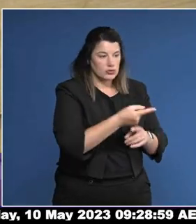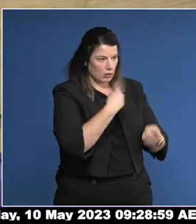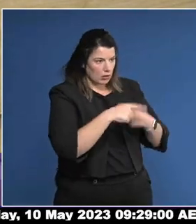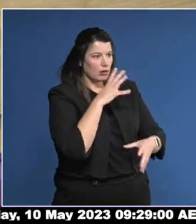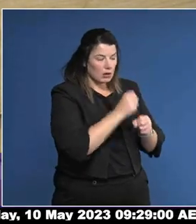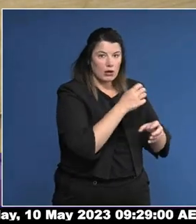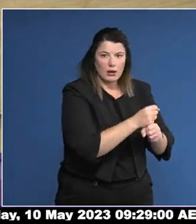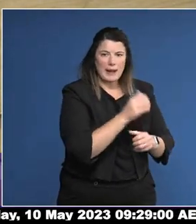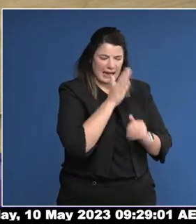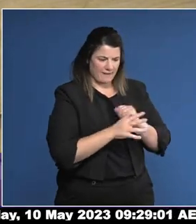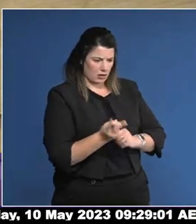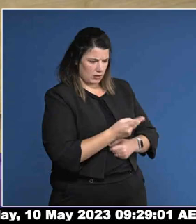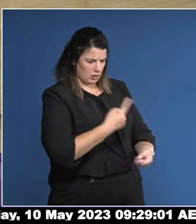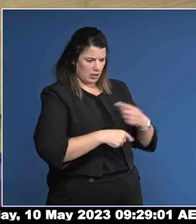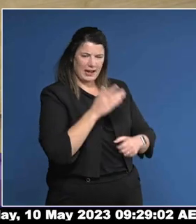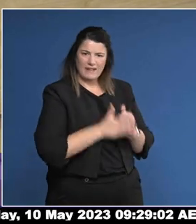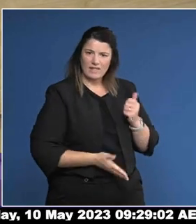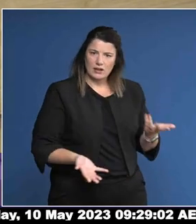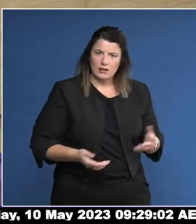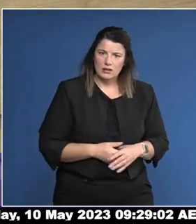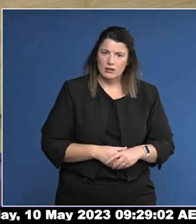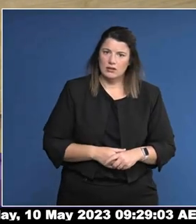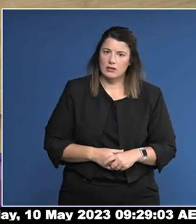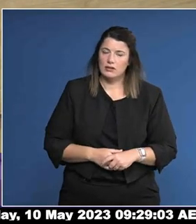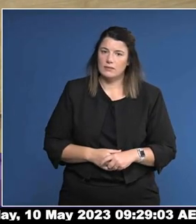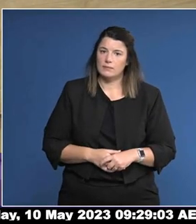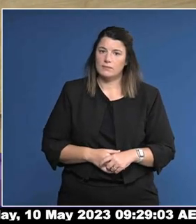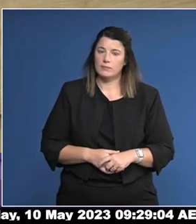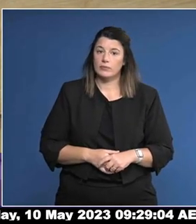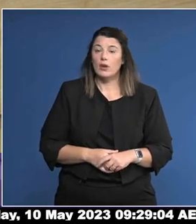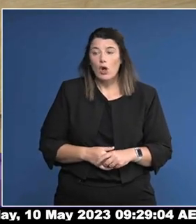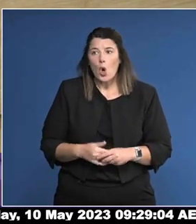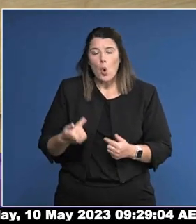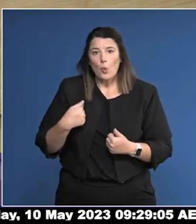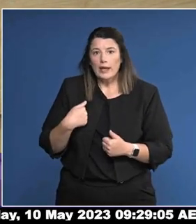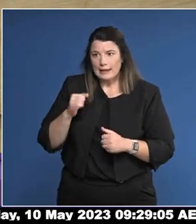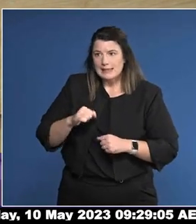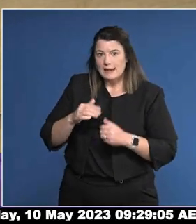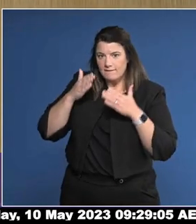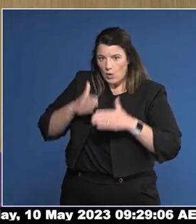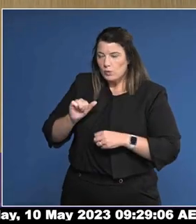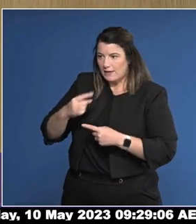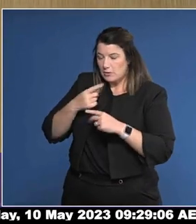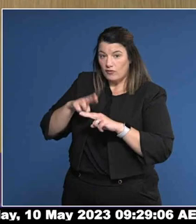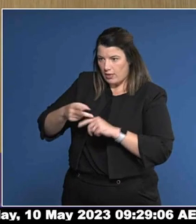There was definitely a focus to the information, and our workers must look at